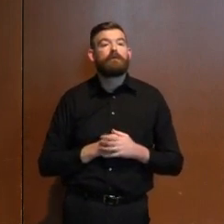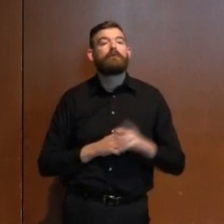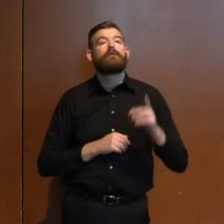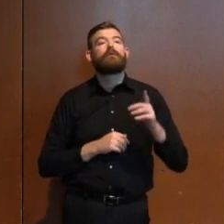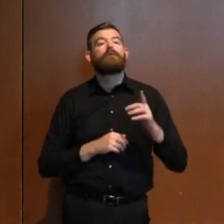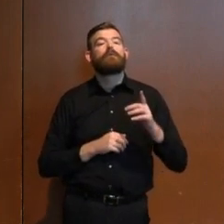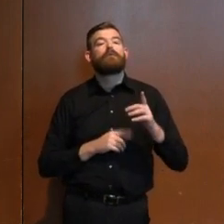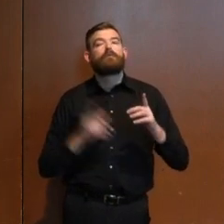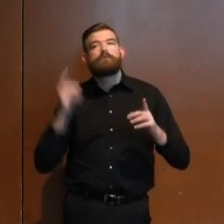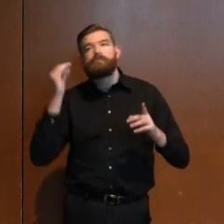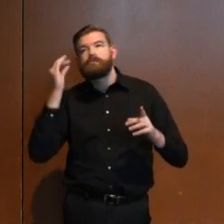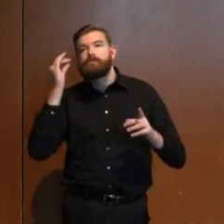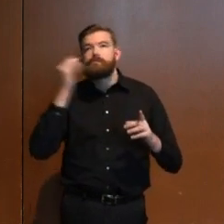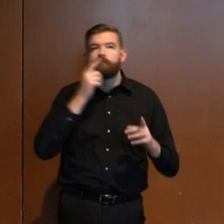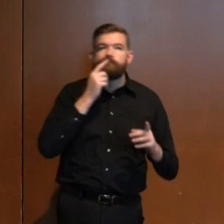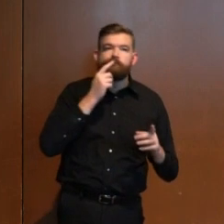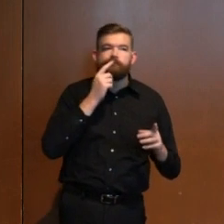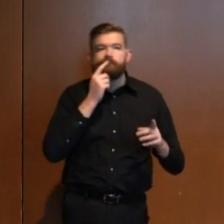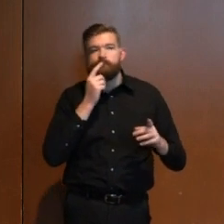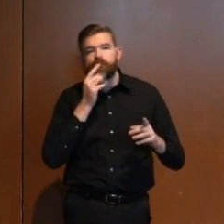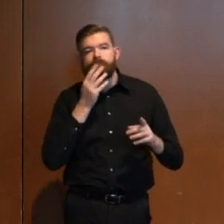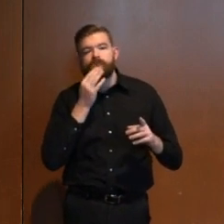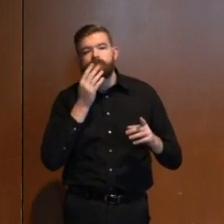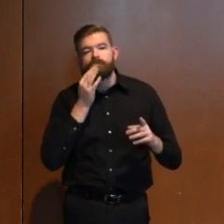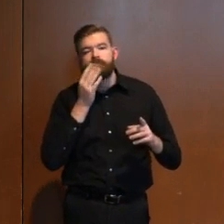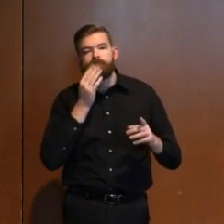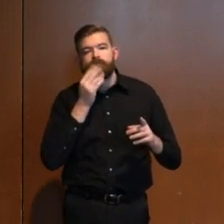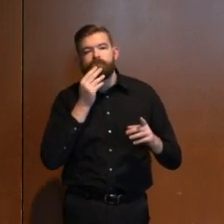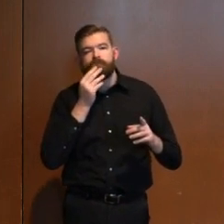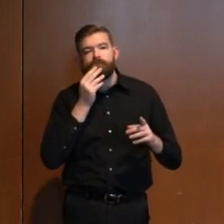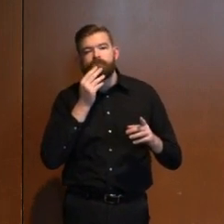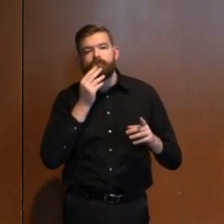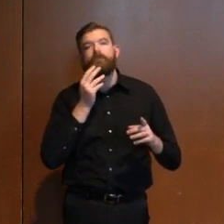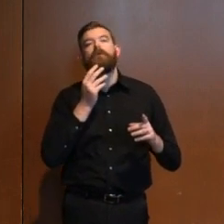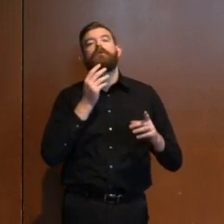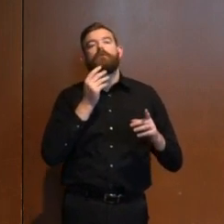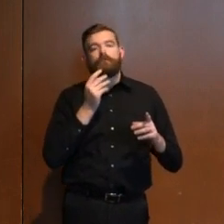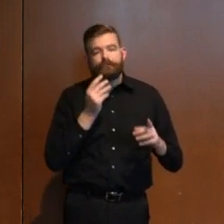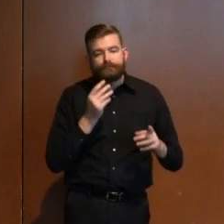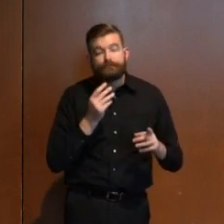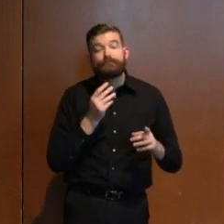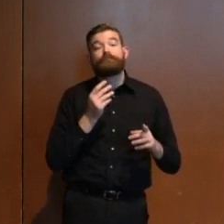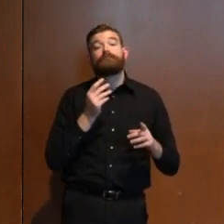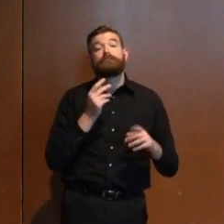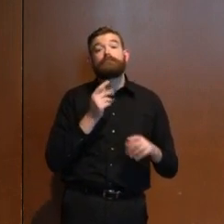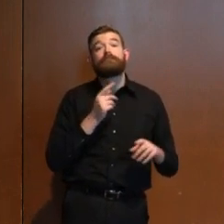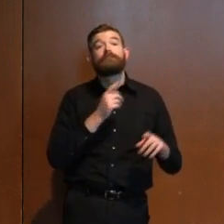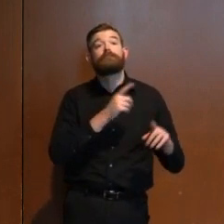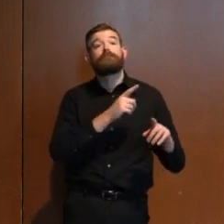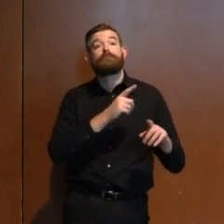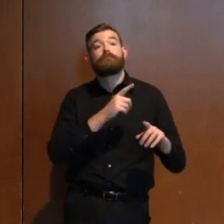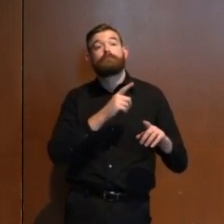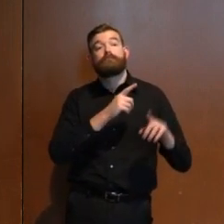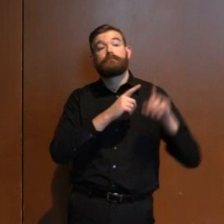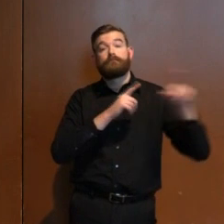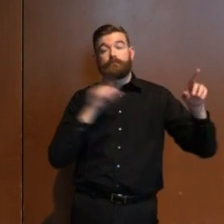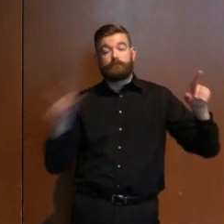INSPECTION AND ANY NEW POLICIES BEING CONSIDERED. CORRECT. THE ONLY ONE I WANT TO COMMENT ON JUDY IS THIS, AND